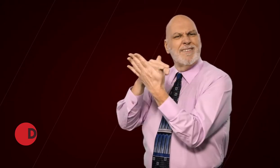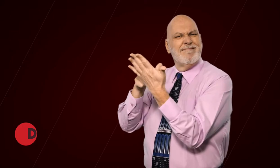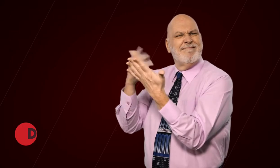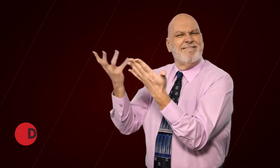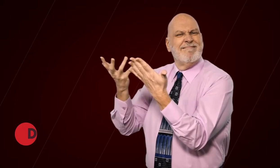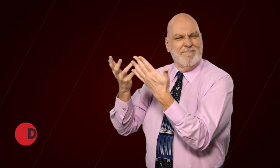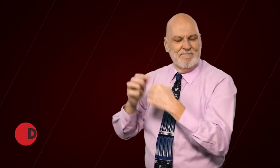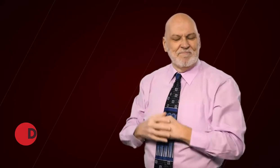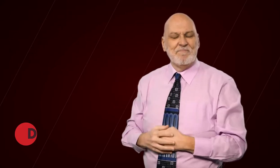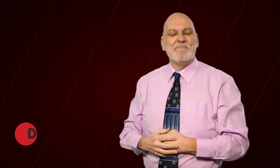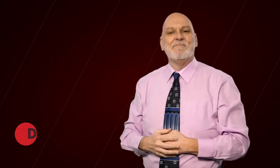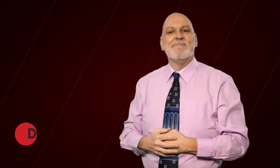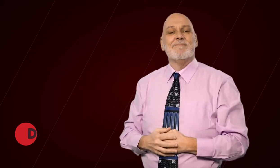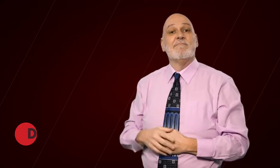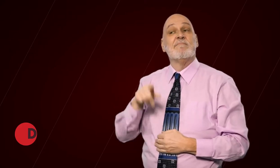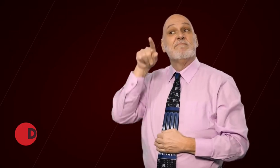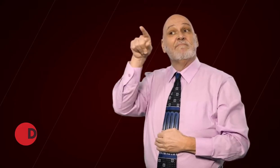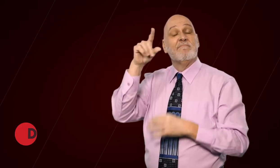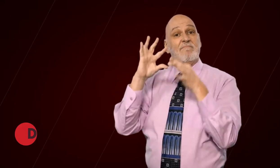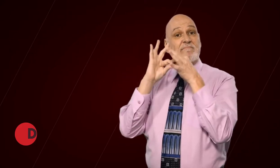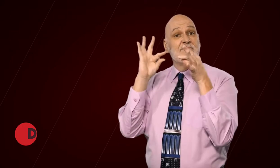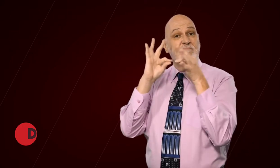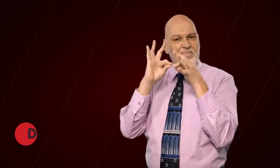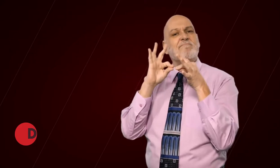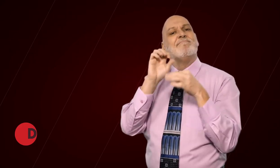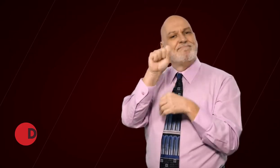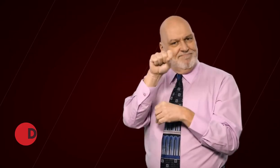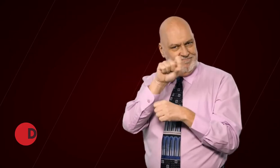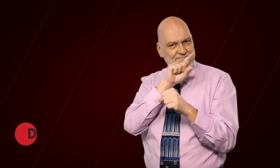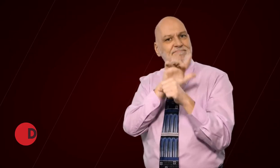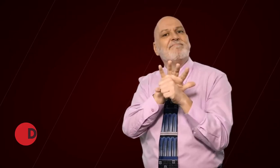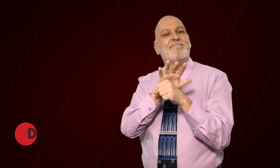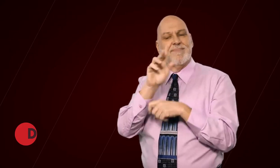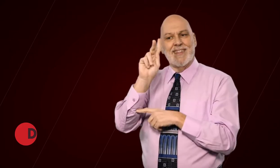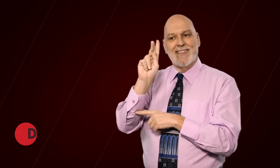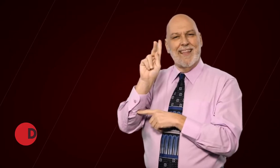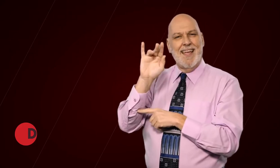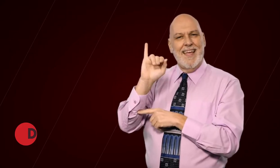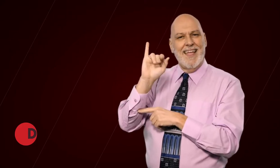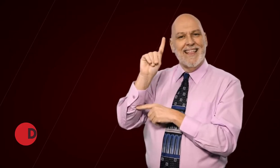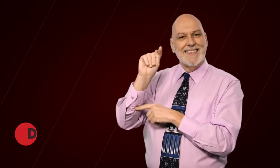She confirmed that KITE,